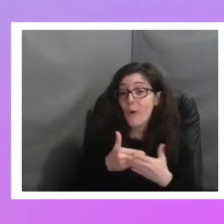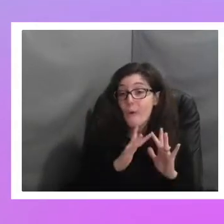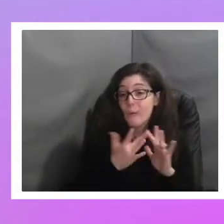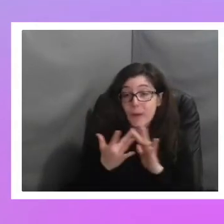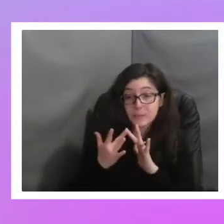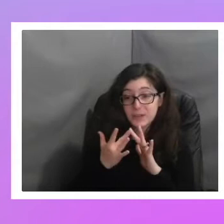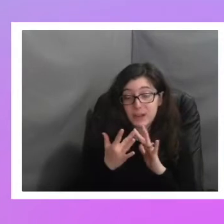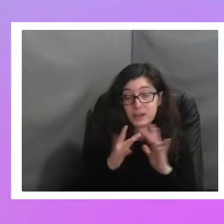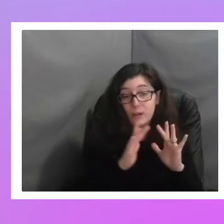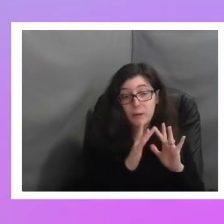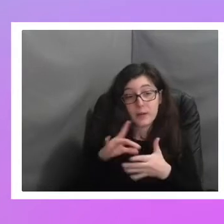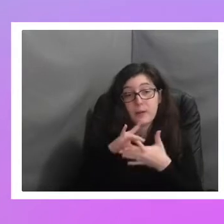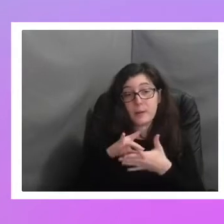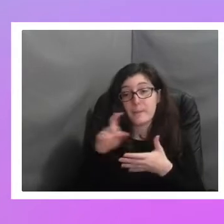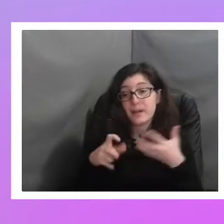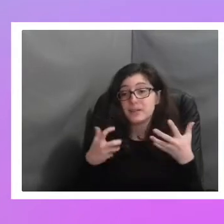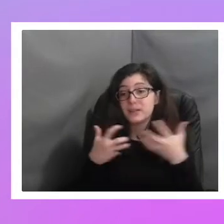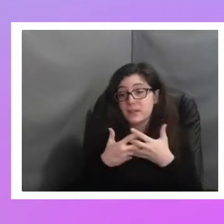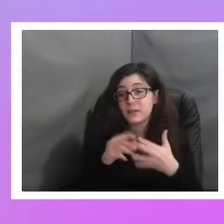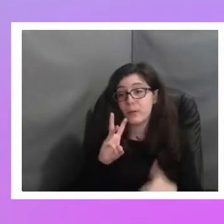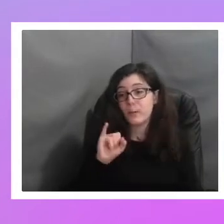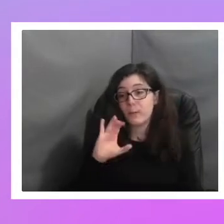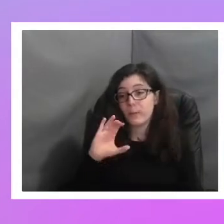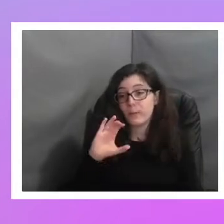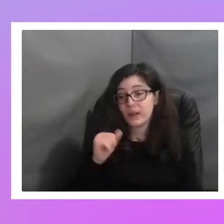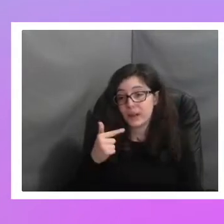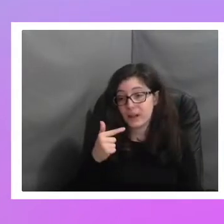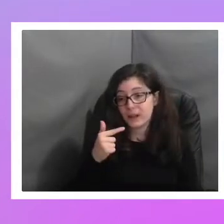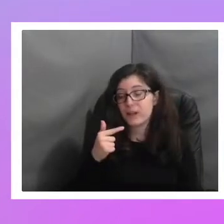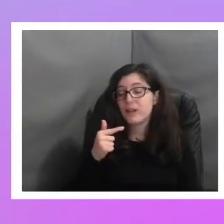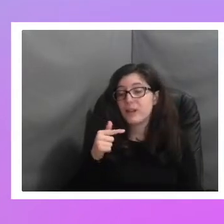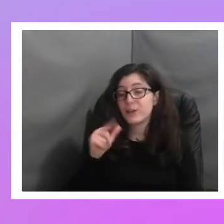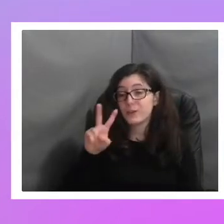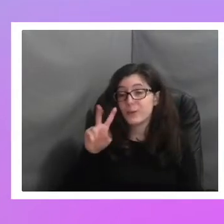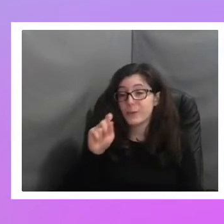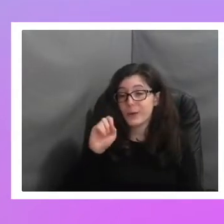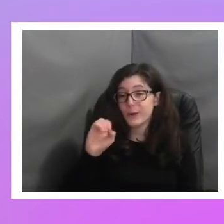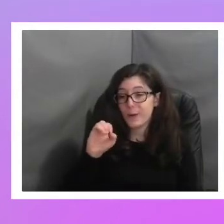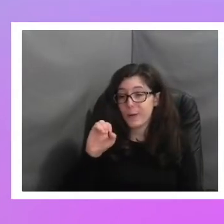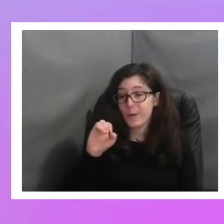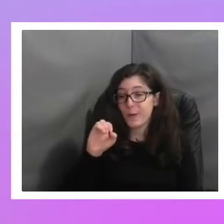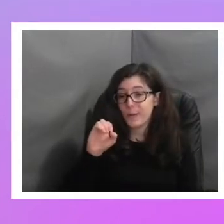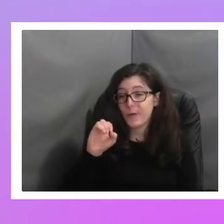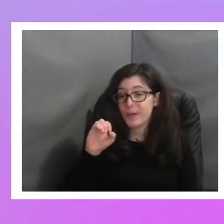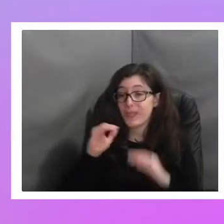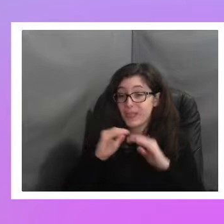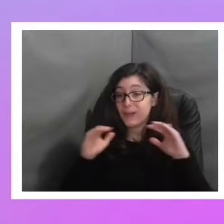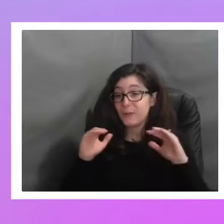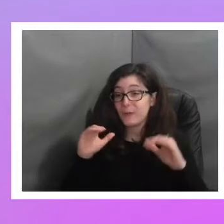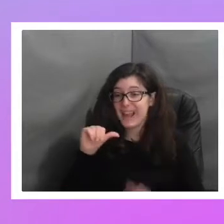comply with WCAG 2.0 Level AA, with a few exceptions, and it applies to any websites